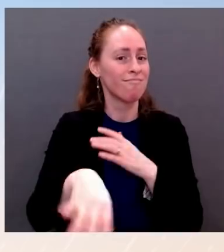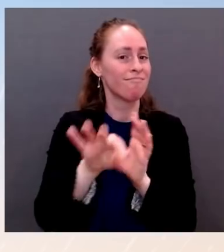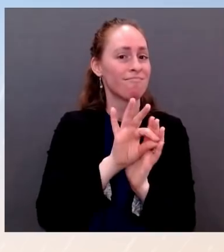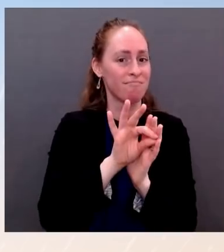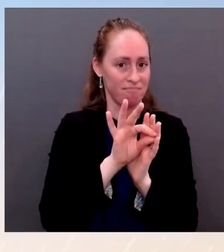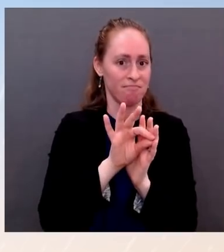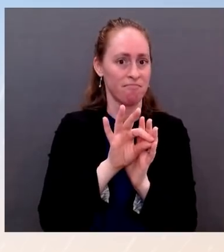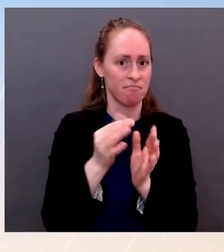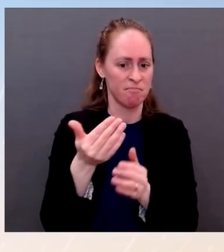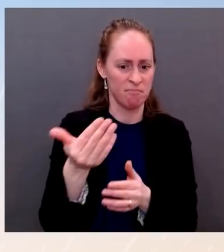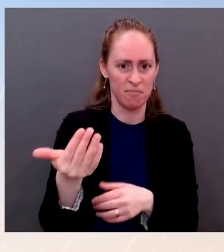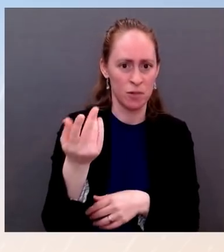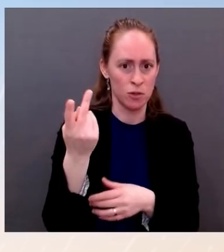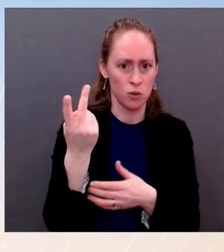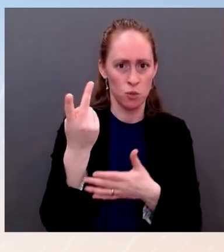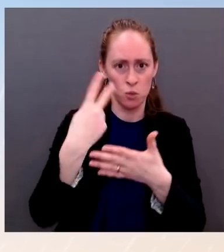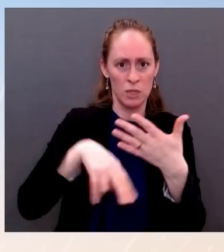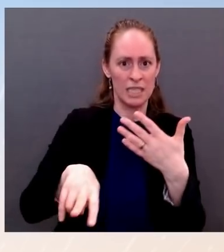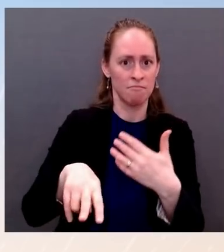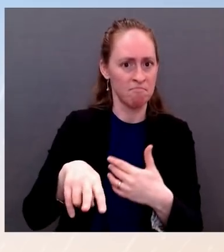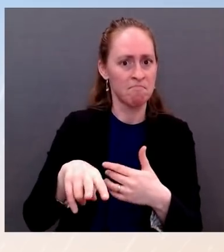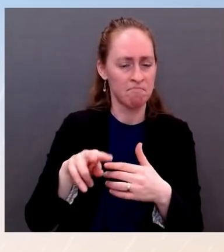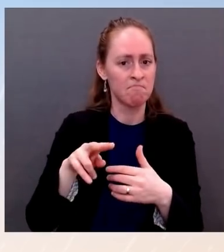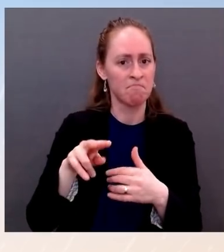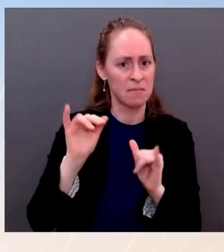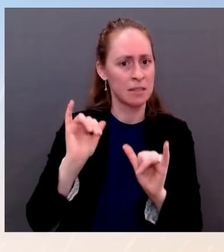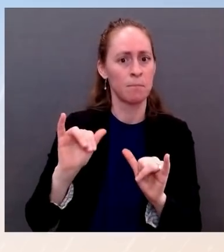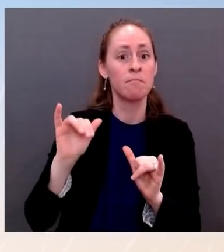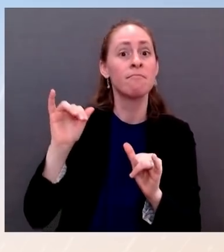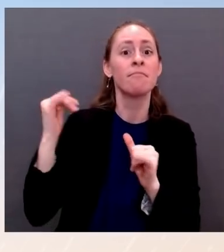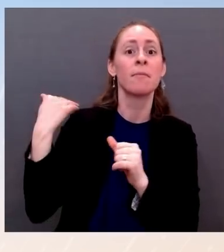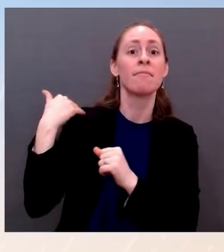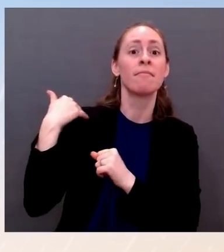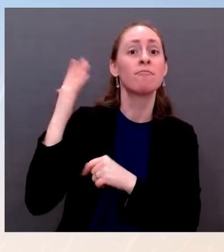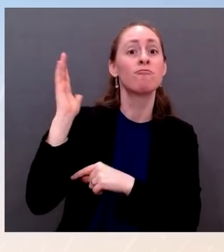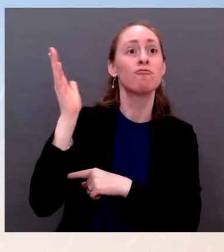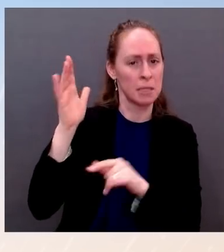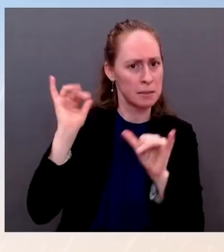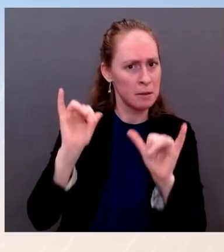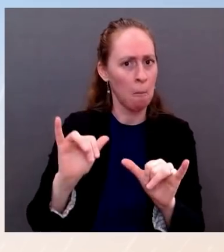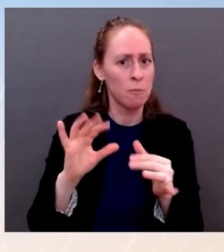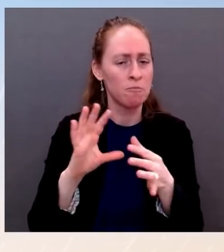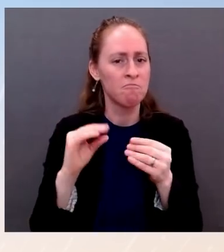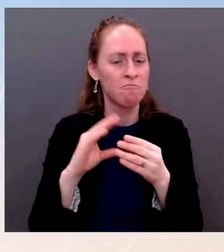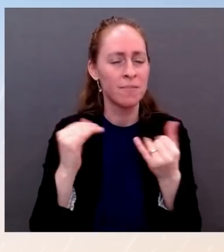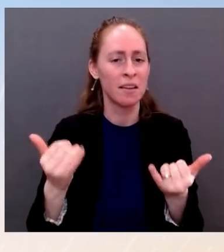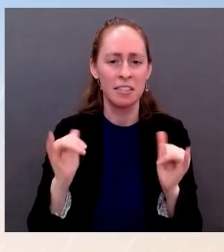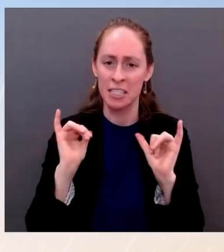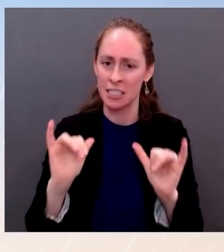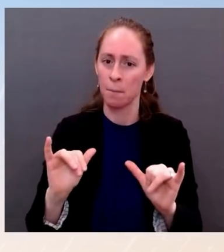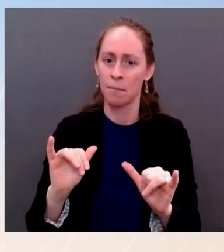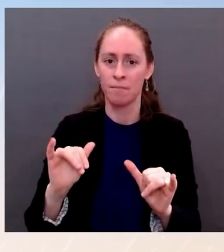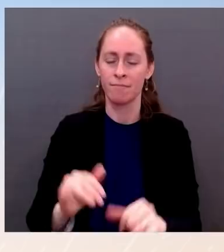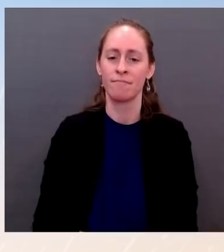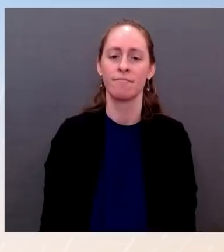And he will continue to read a range of cases, study the materials about a range of candidates.